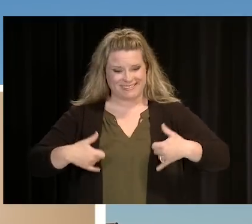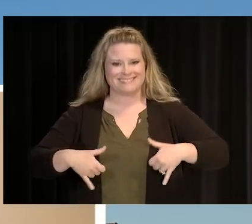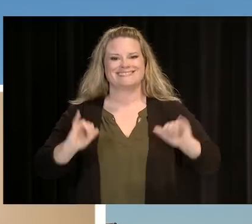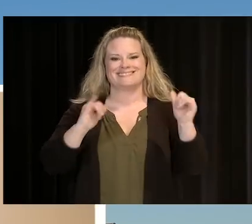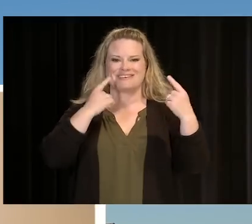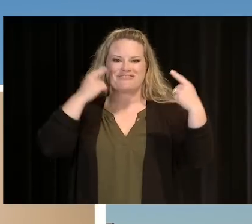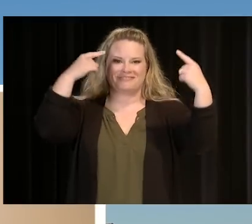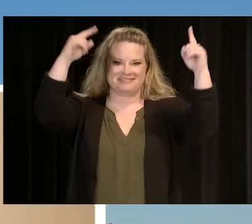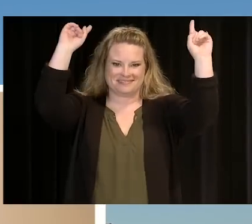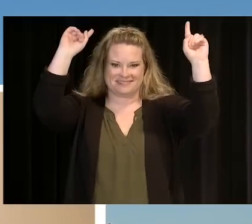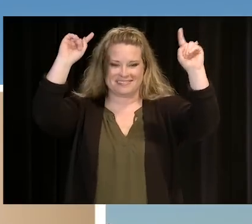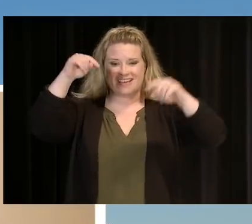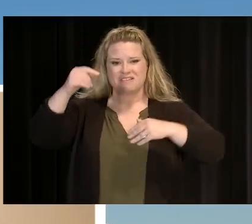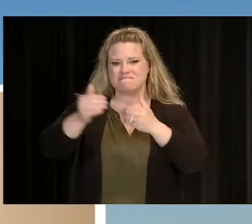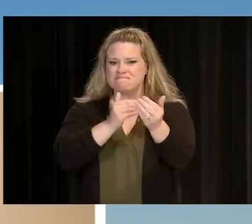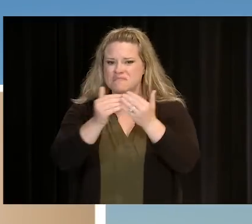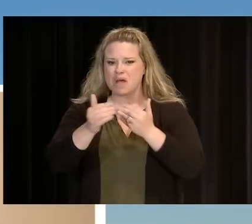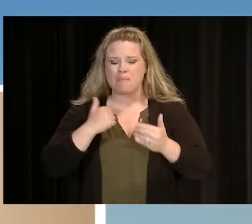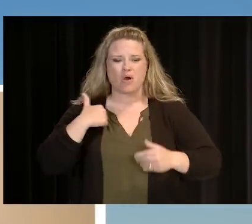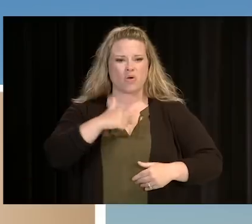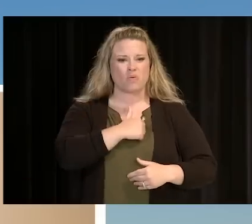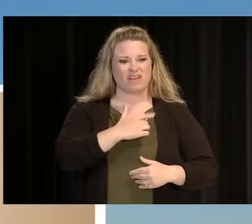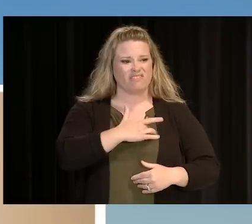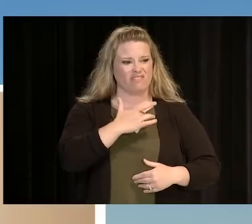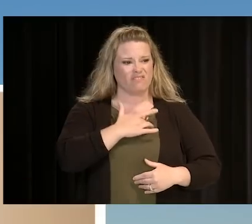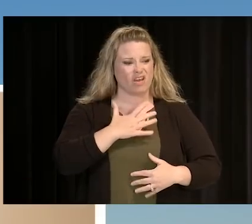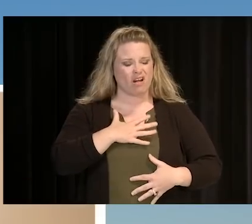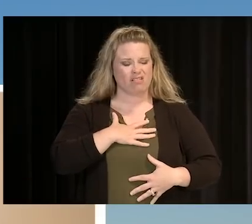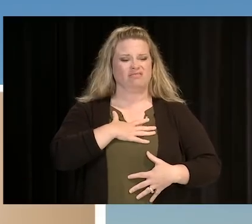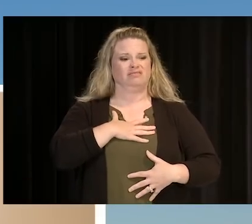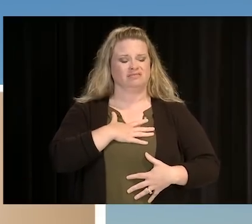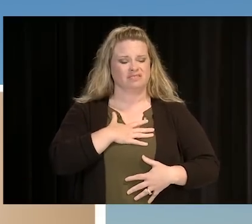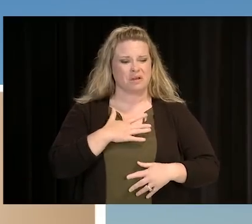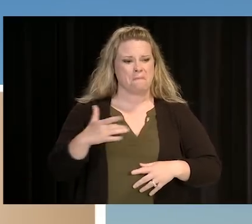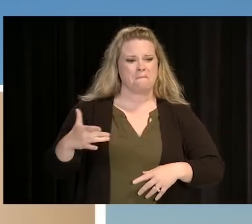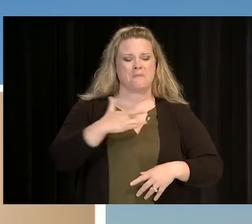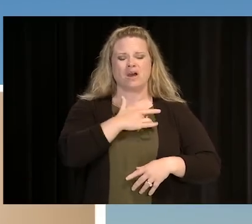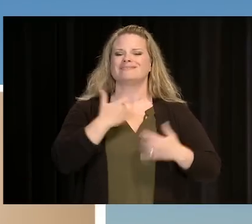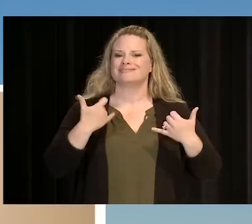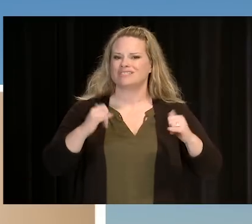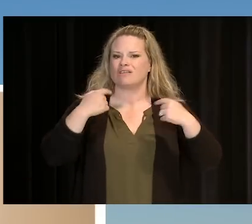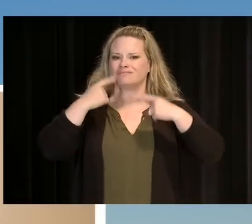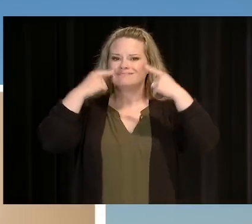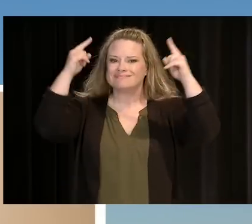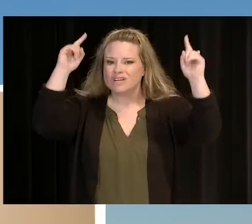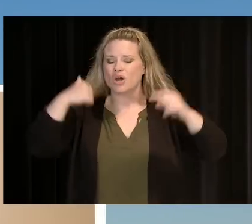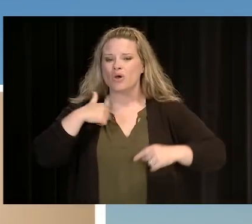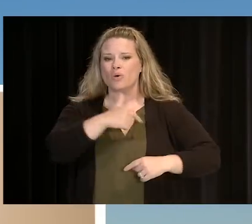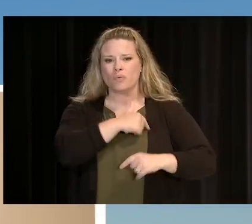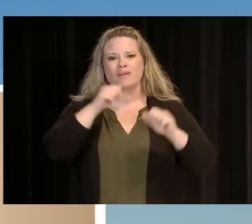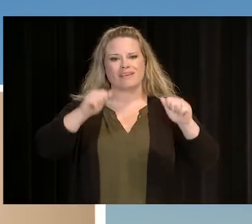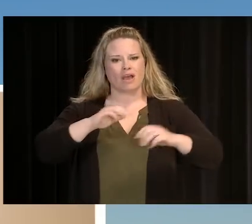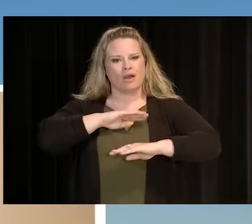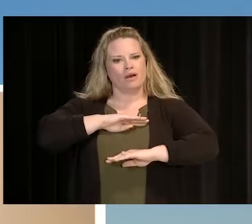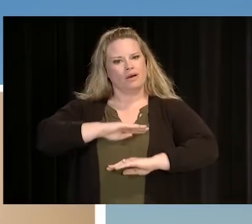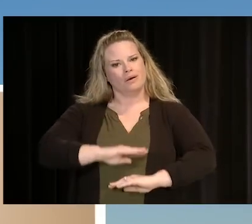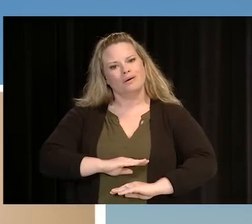BUT GUESS WHAT? WE STILL MADE IT. DESPITE ALL THE ODDS STACKED AGAINST US, WE MADE IT. NOW WE CAN STOP HOLDING OUR BREATH AND LET OUT THE AIR.